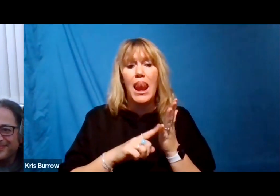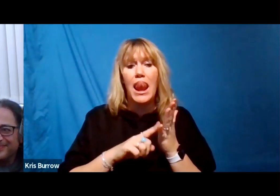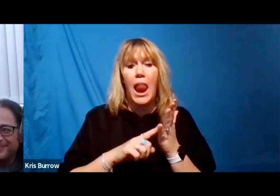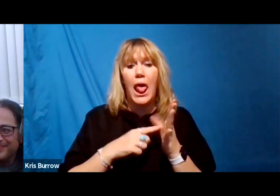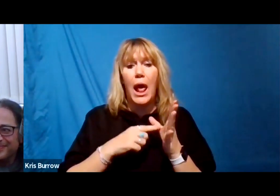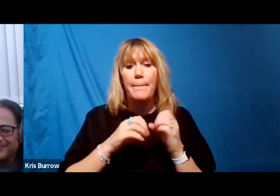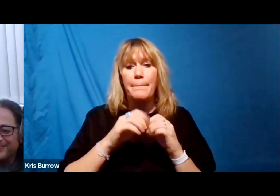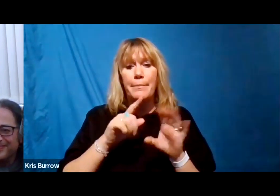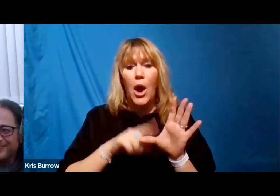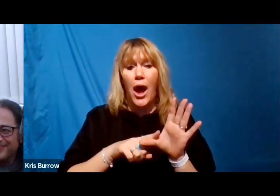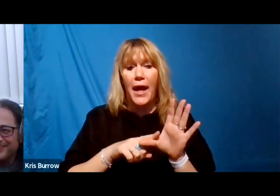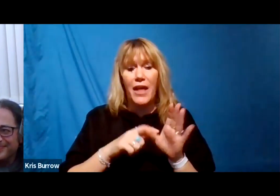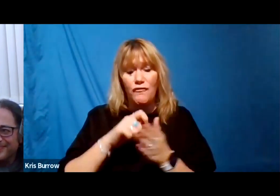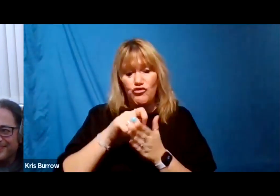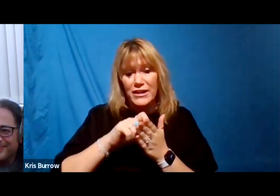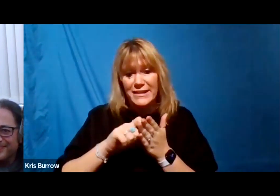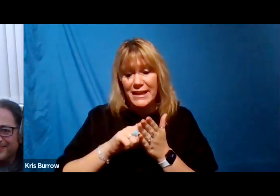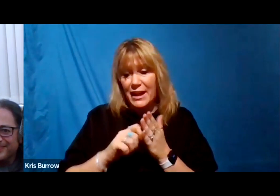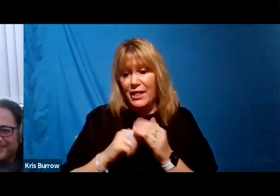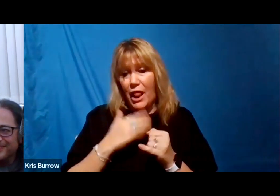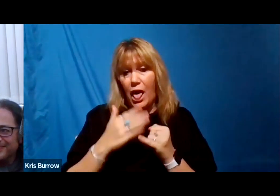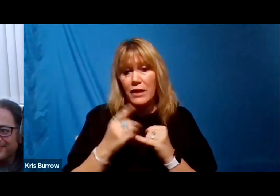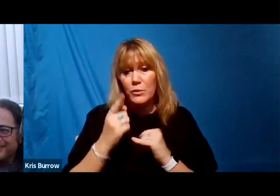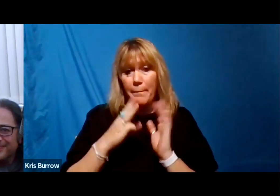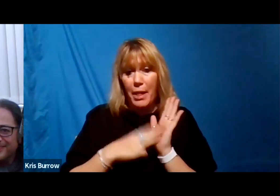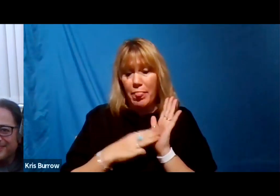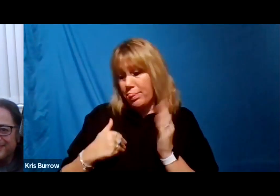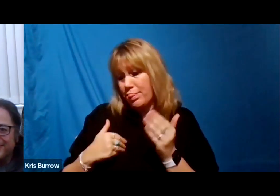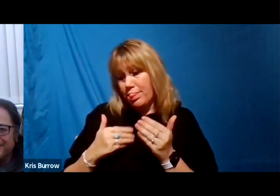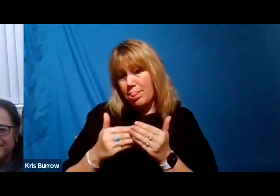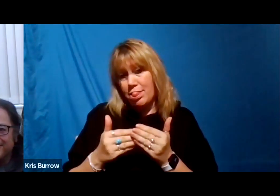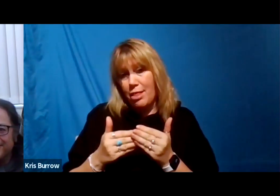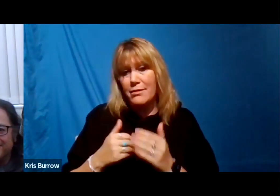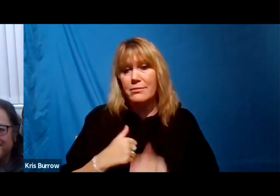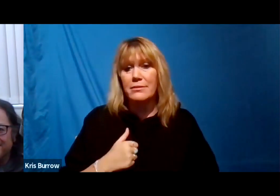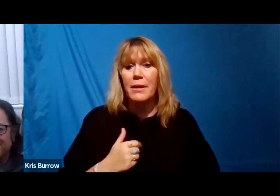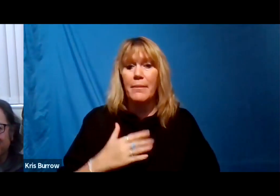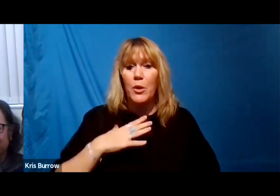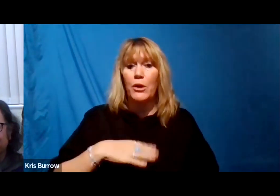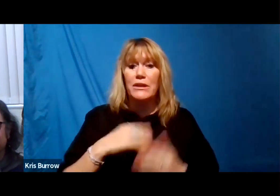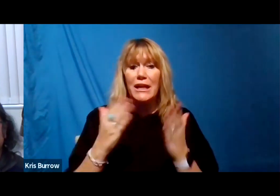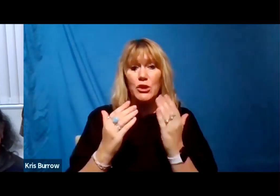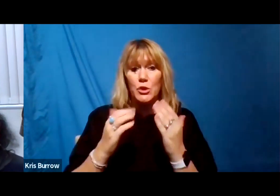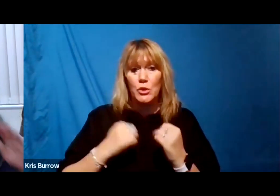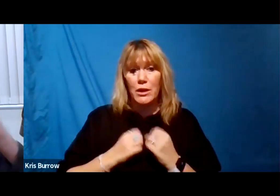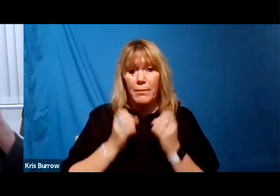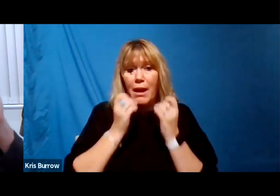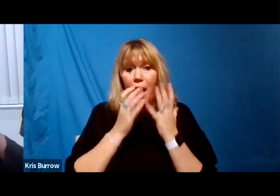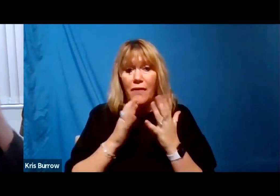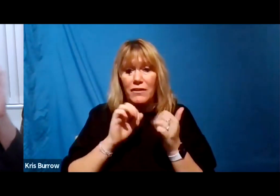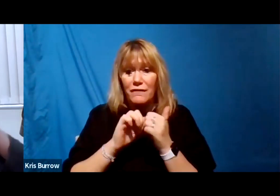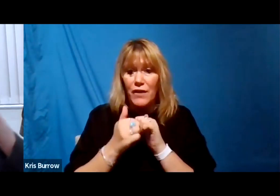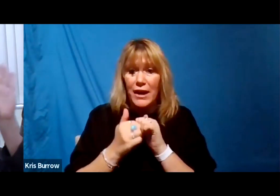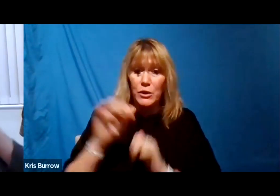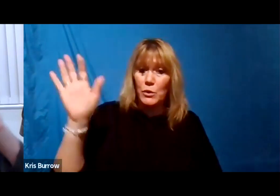when all your mates have gone so recognise that it's not a sign of